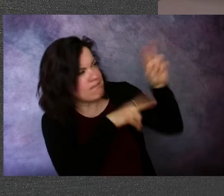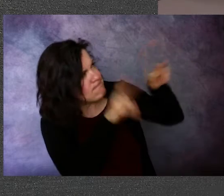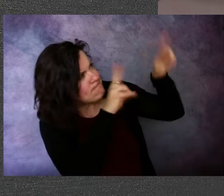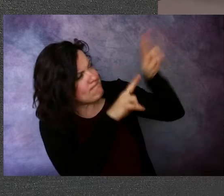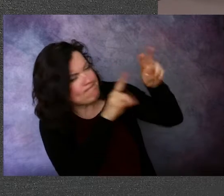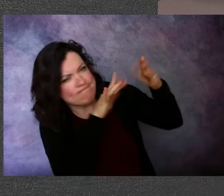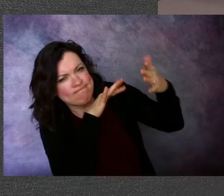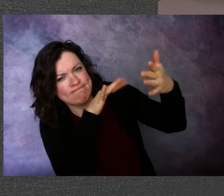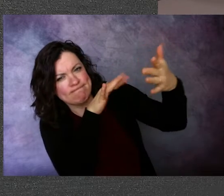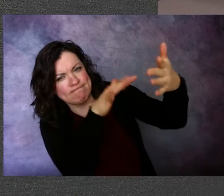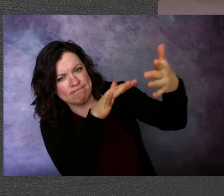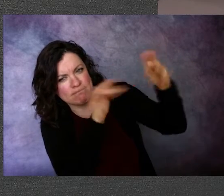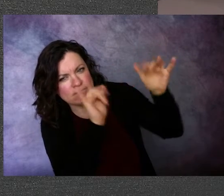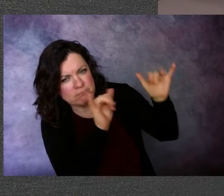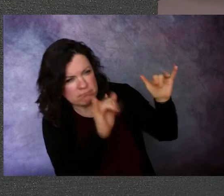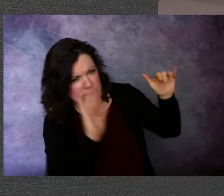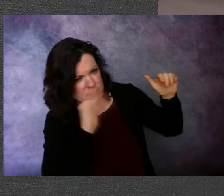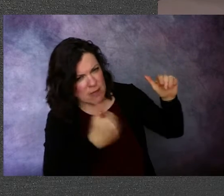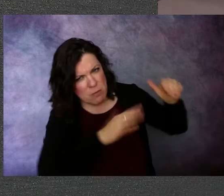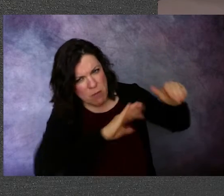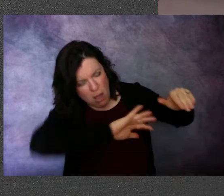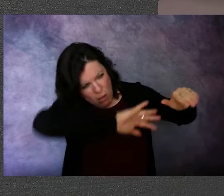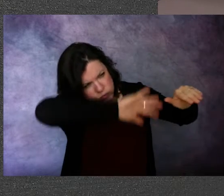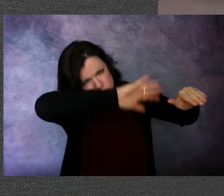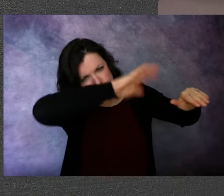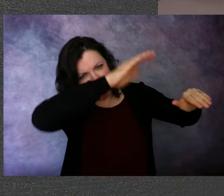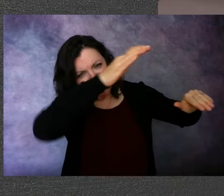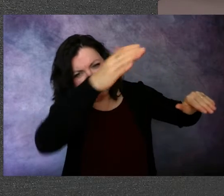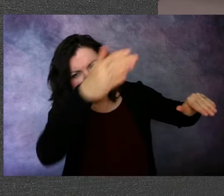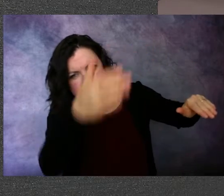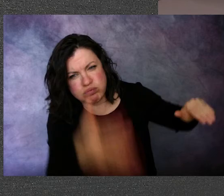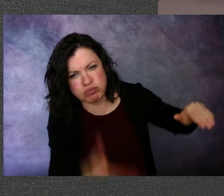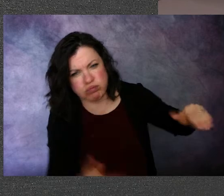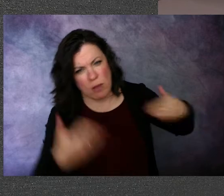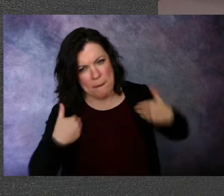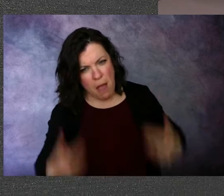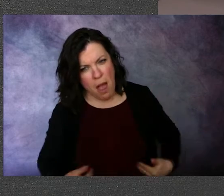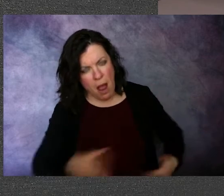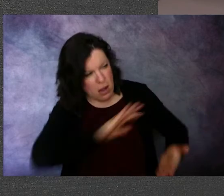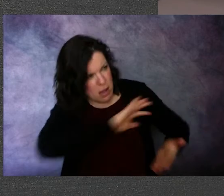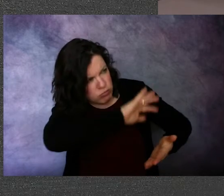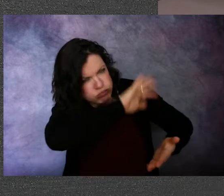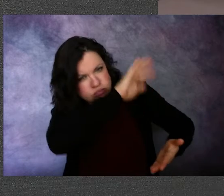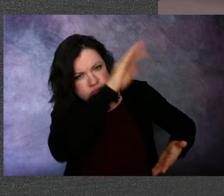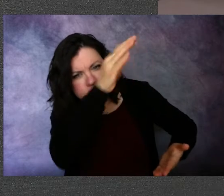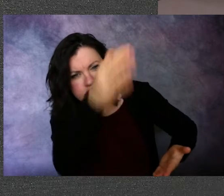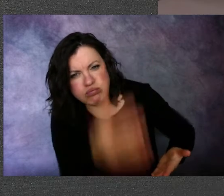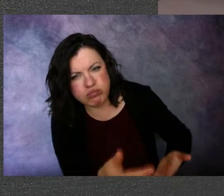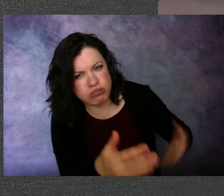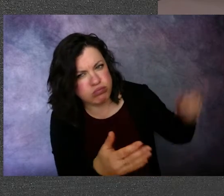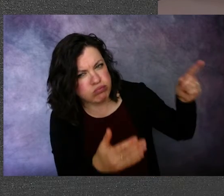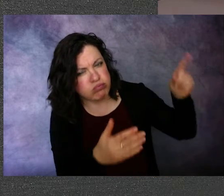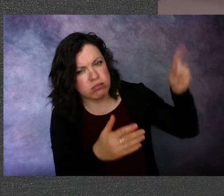We have a big, round body right here. Do you see that, has a curved line up here and kind of flat here?